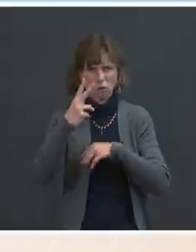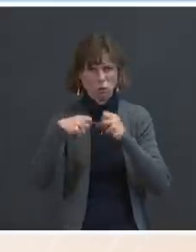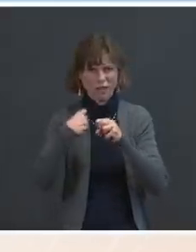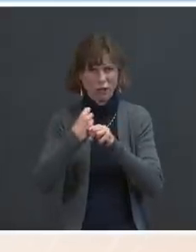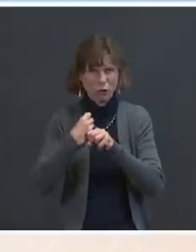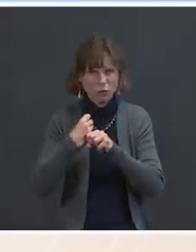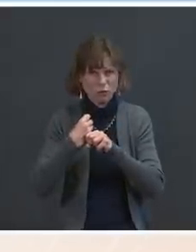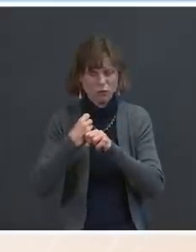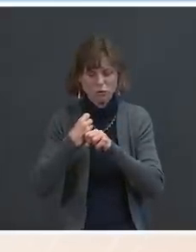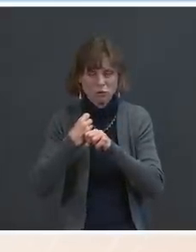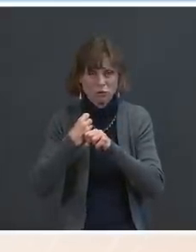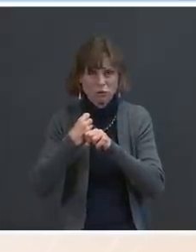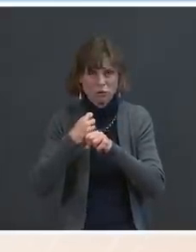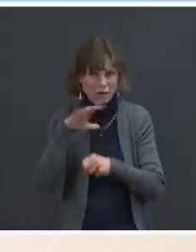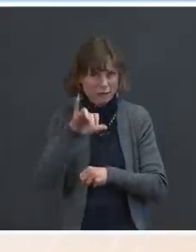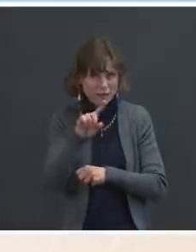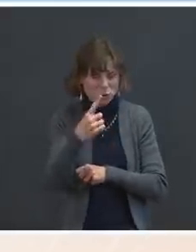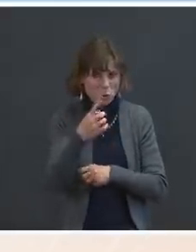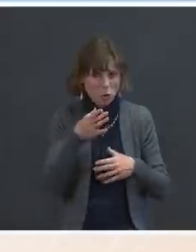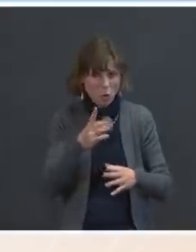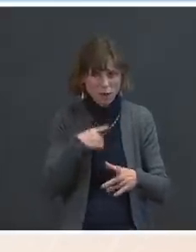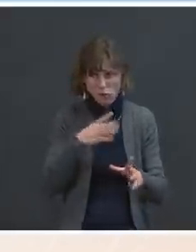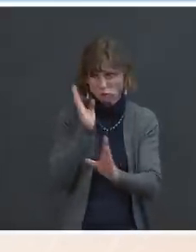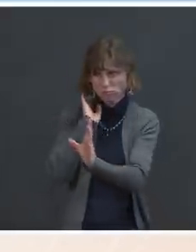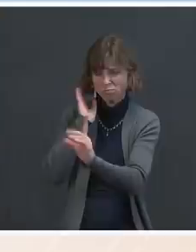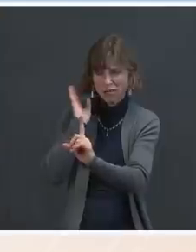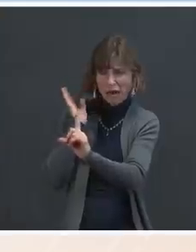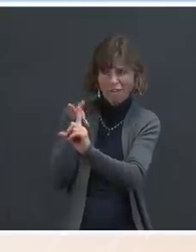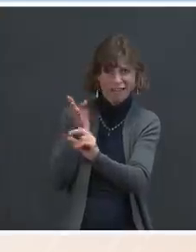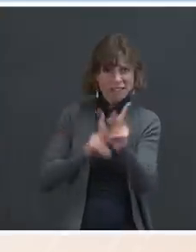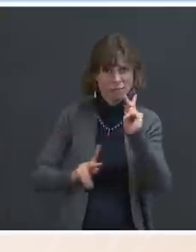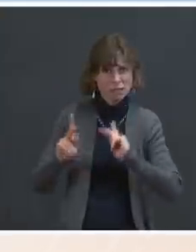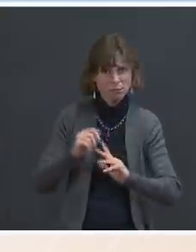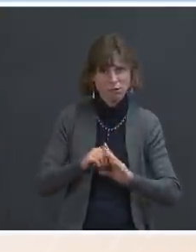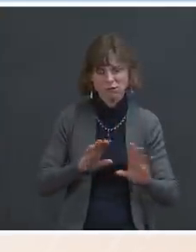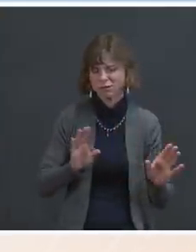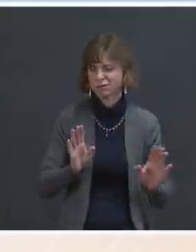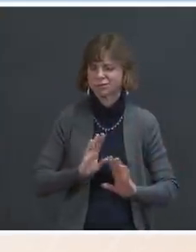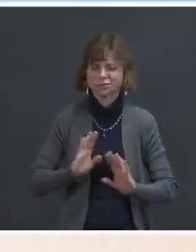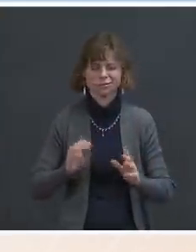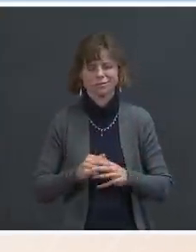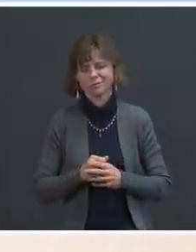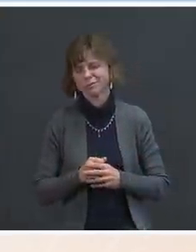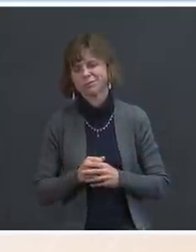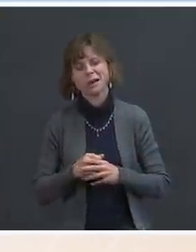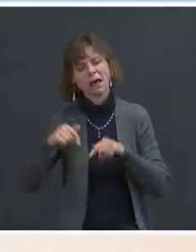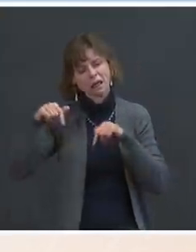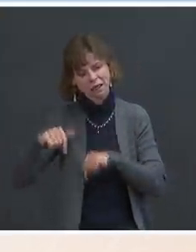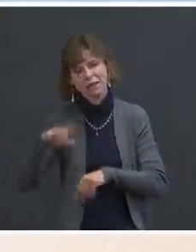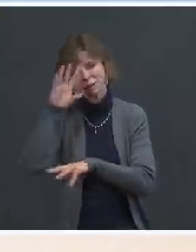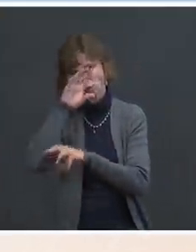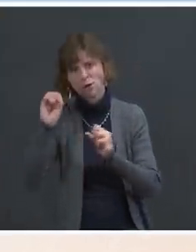and that's the only way that you can get your message across. This administration's belief is that we can get our message